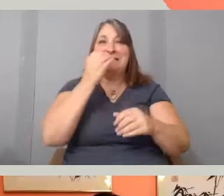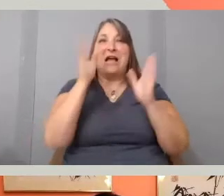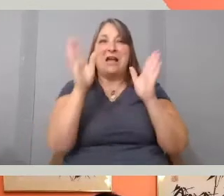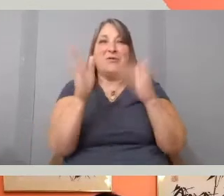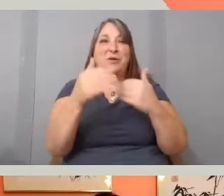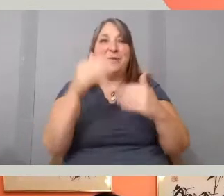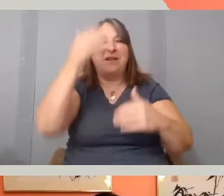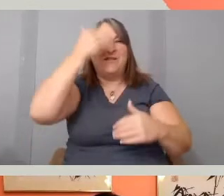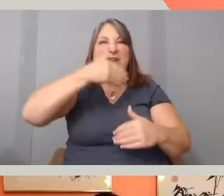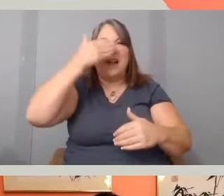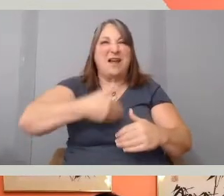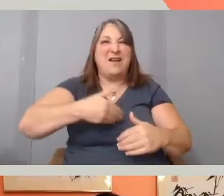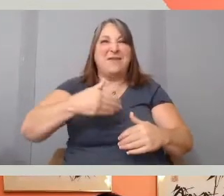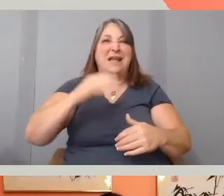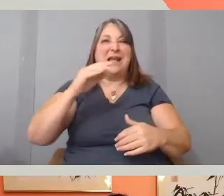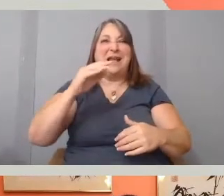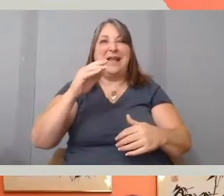and some Chinese watercolor paintings.